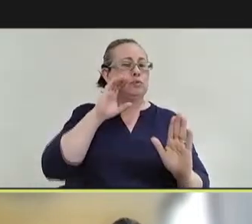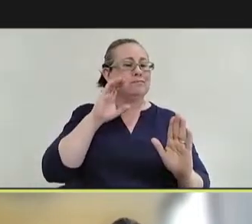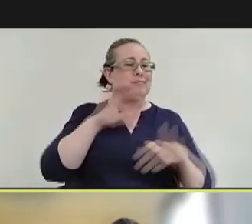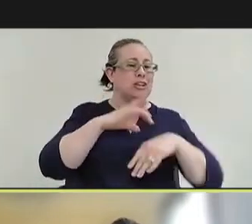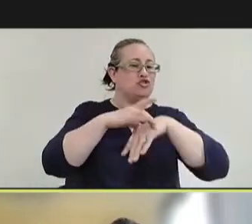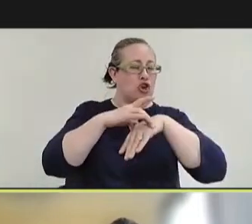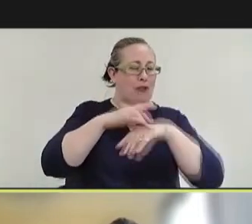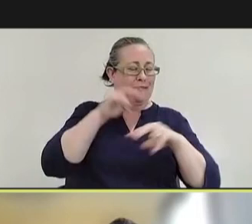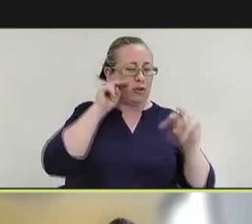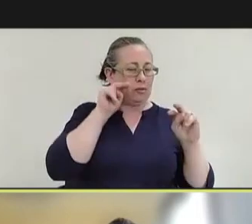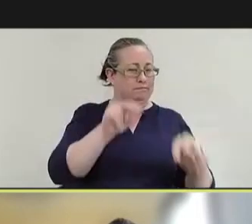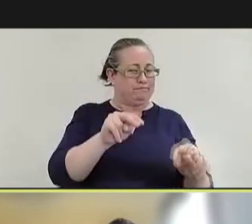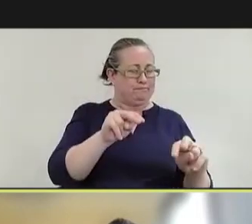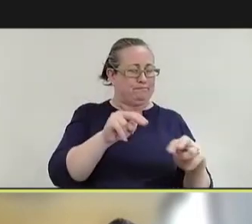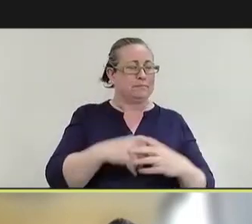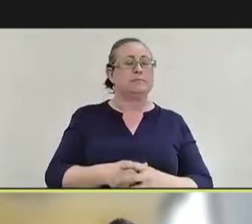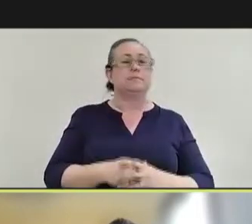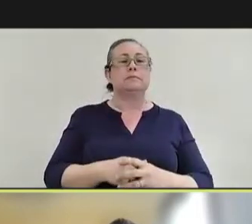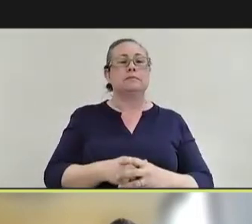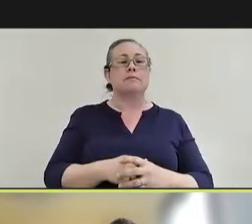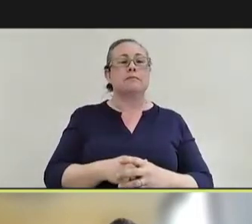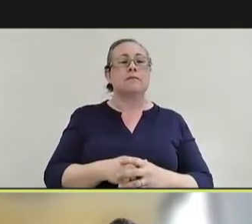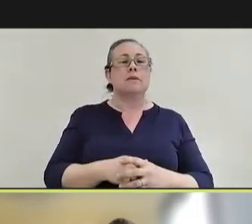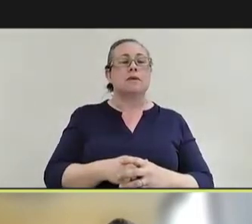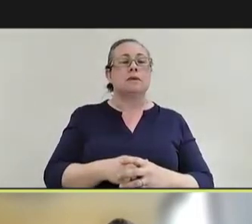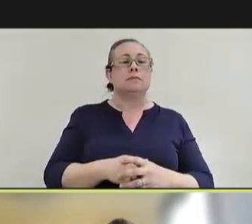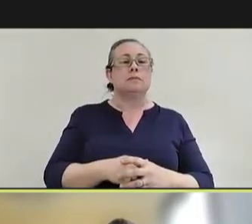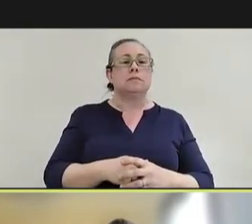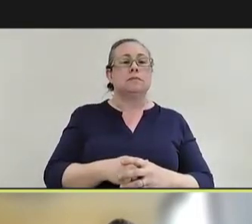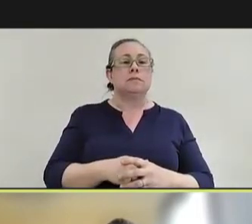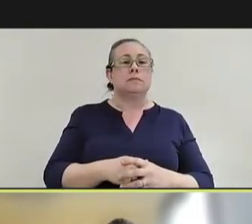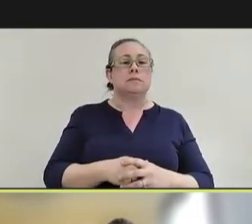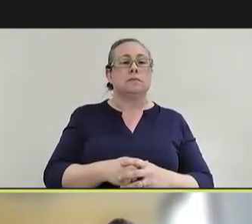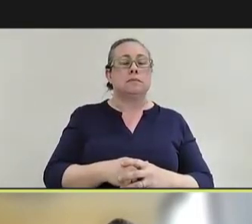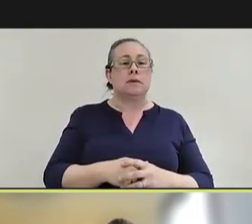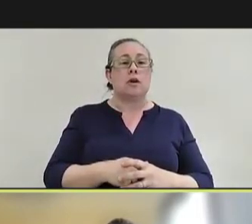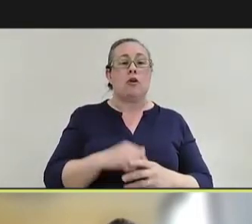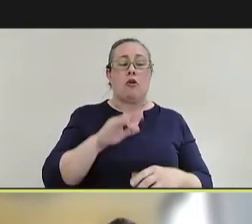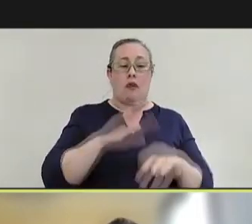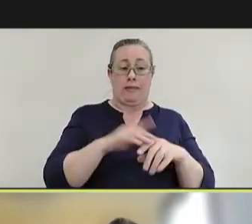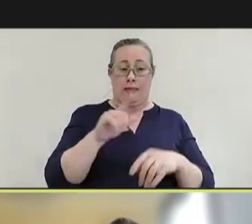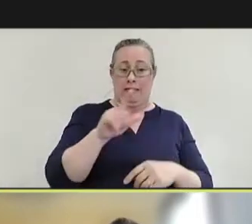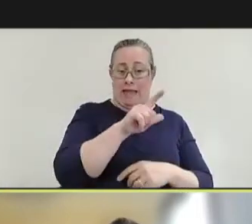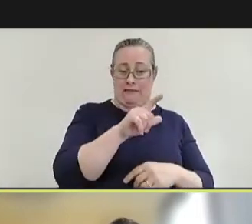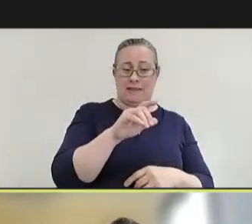perspective of how this looks The. Map on the left is for the 18 plus age group and